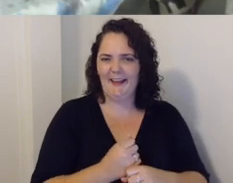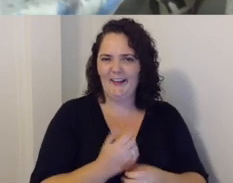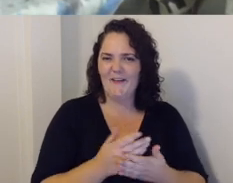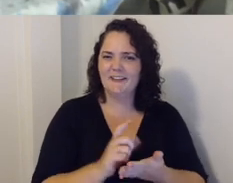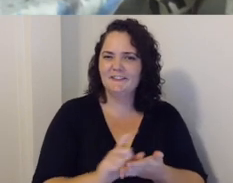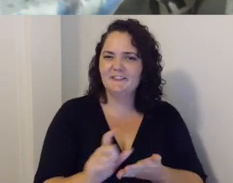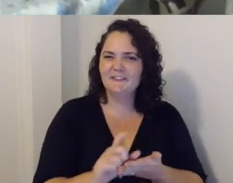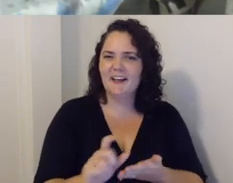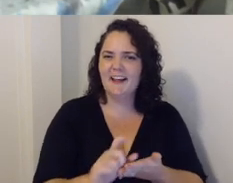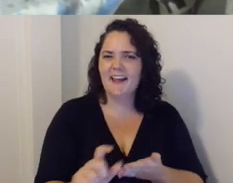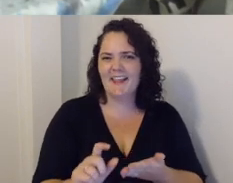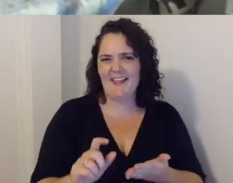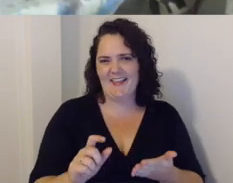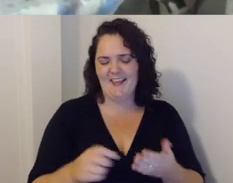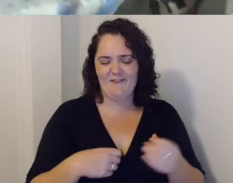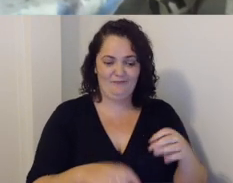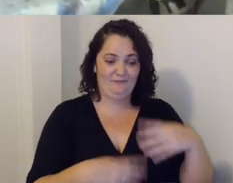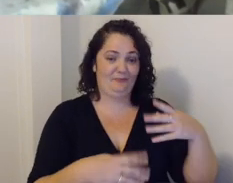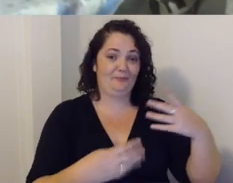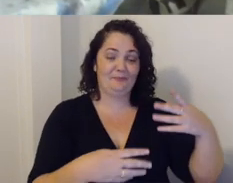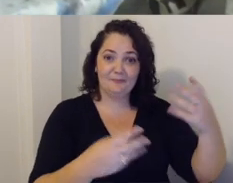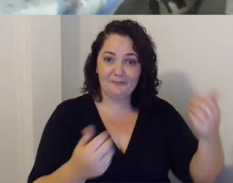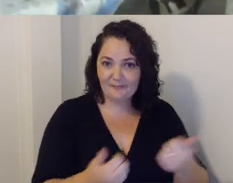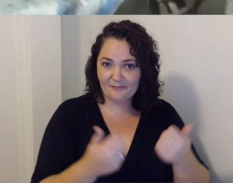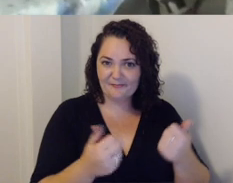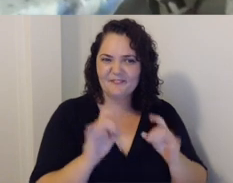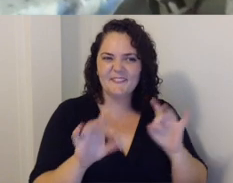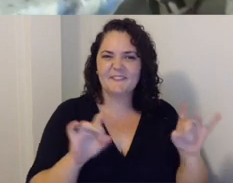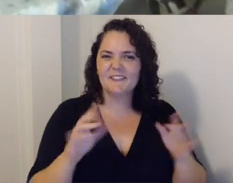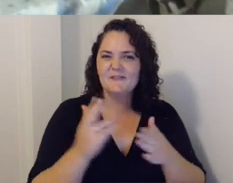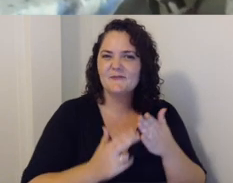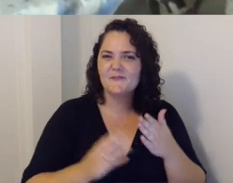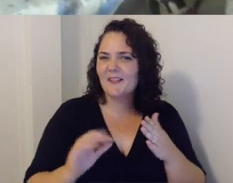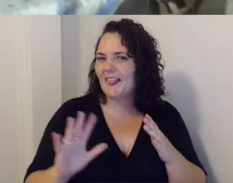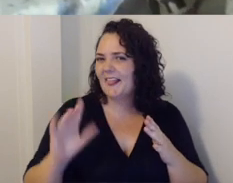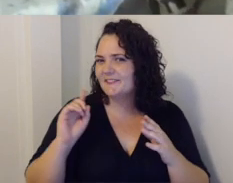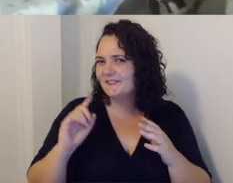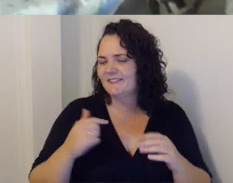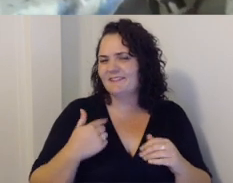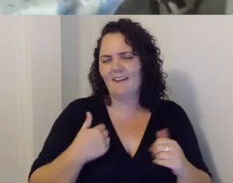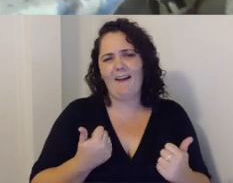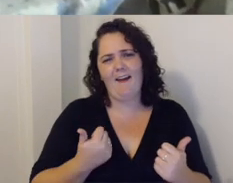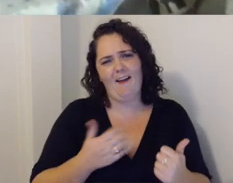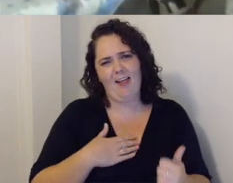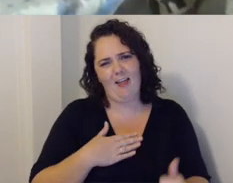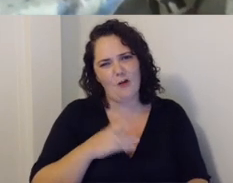great, they've been popping up all over my social media and I love seeing them, I love seeing where